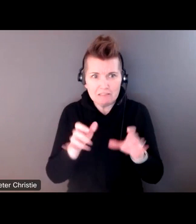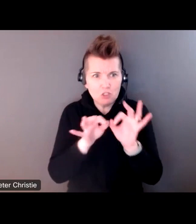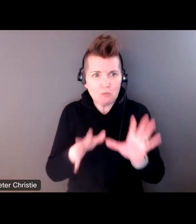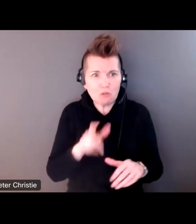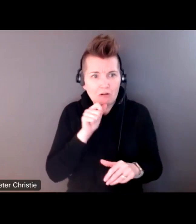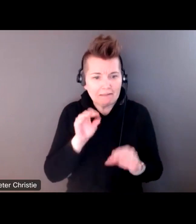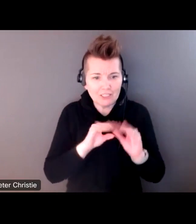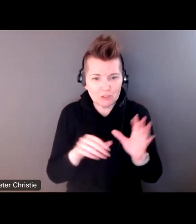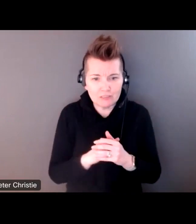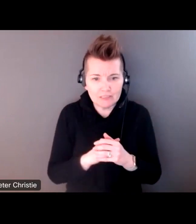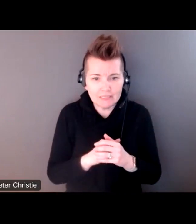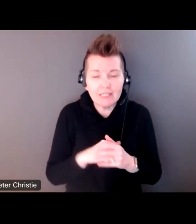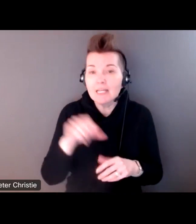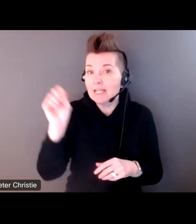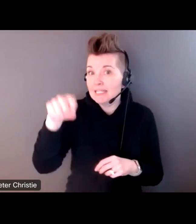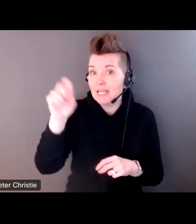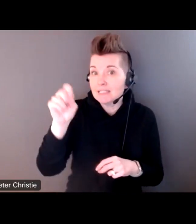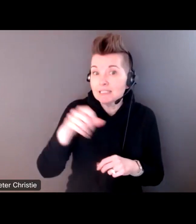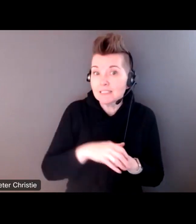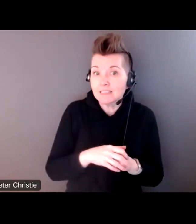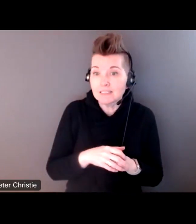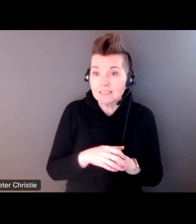I think that's exactly the path we're taking